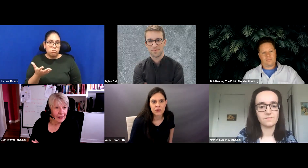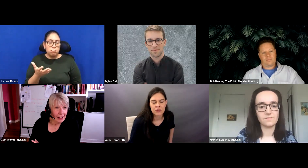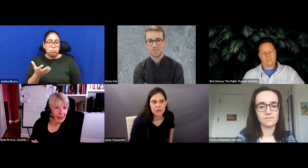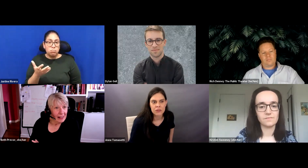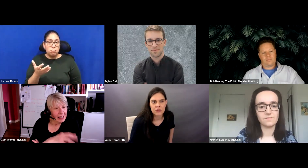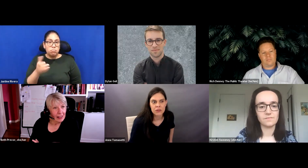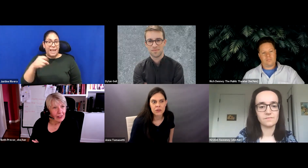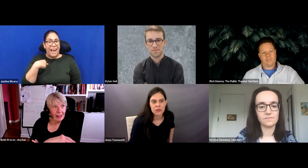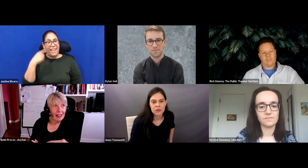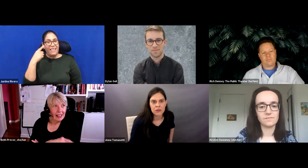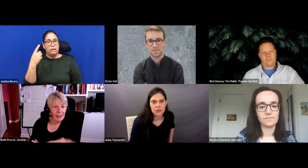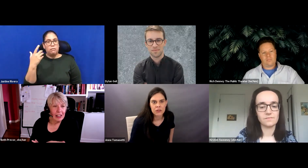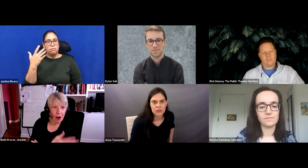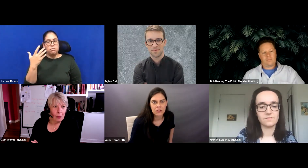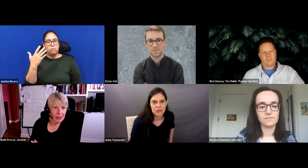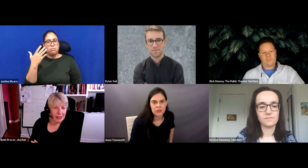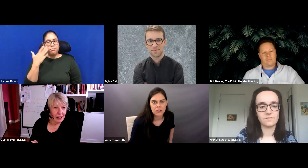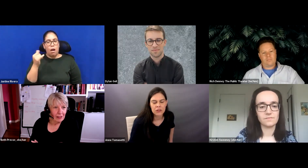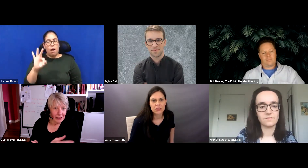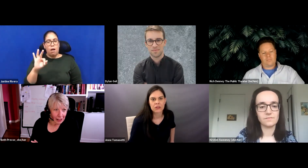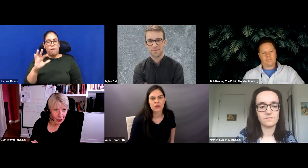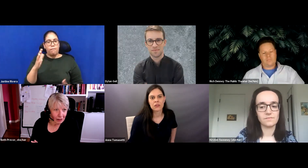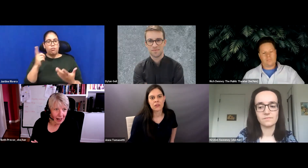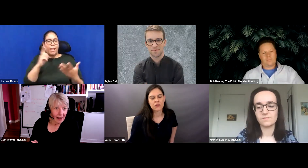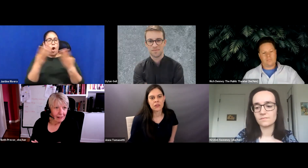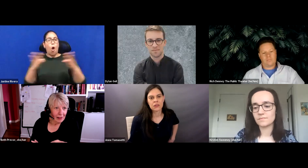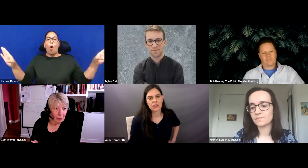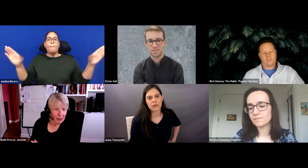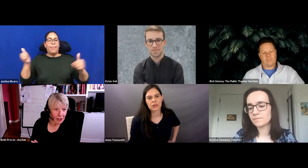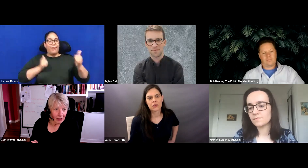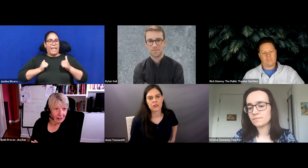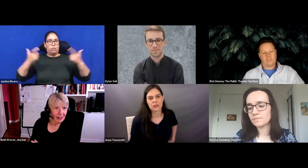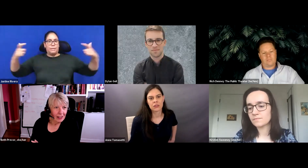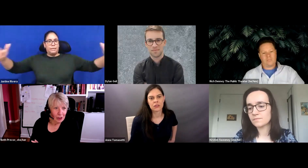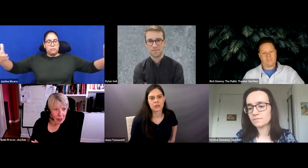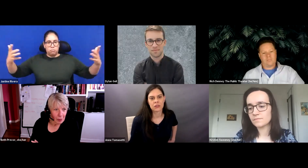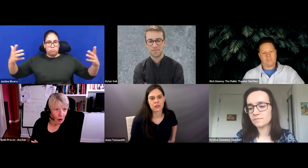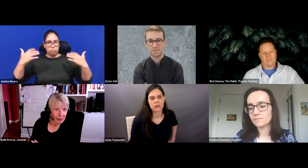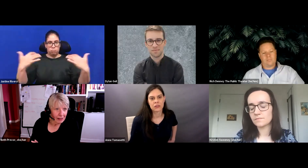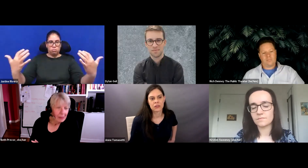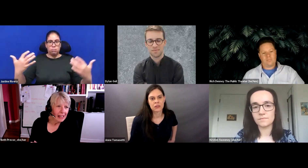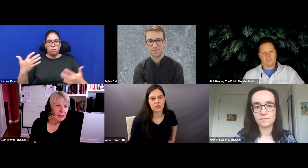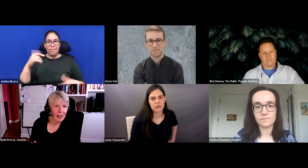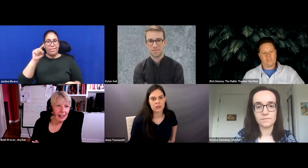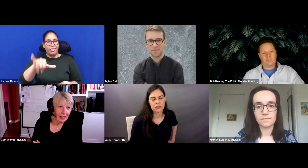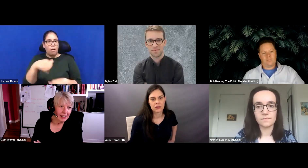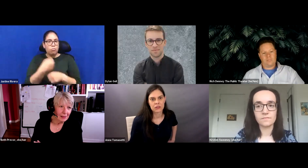think there's, given the openness of the theater and the production to experiment, I mean, that's what I think it is.